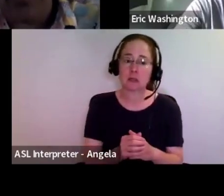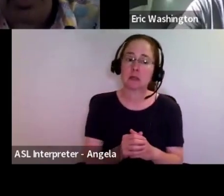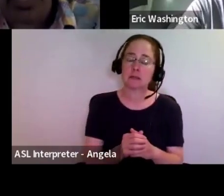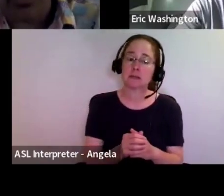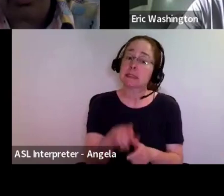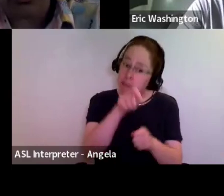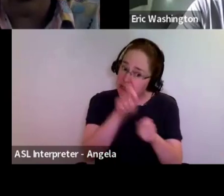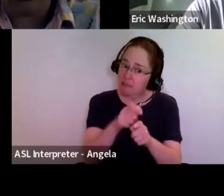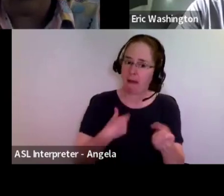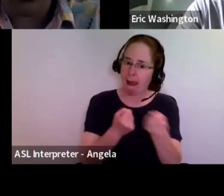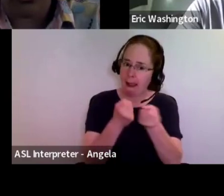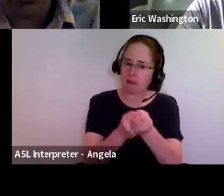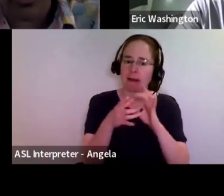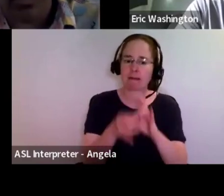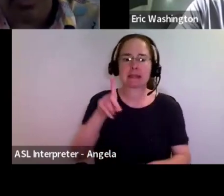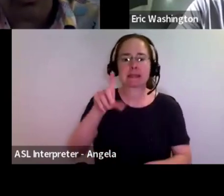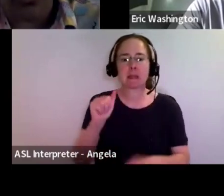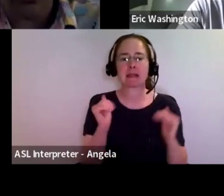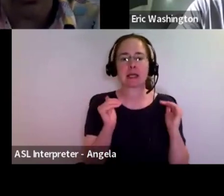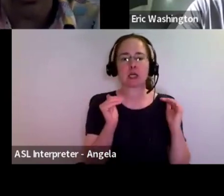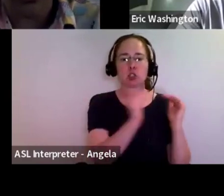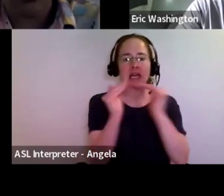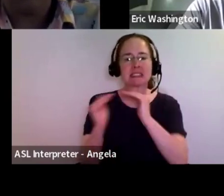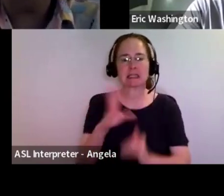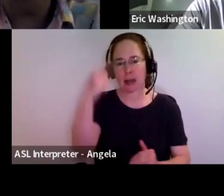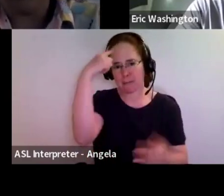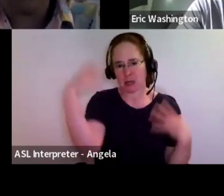advocate on disability justice and mental health justice, most